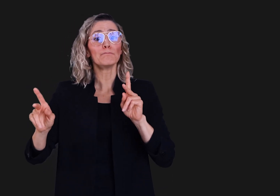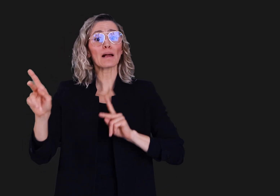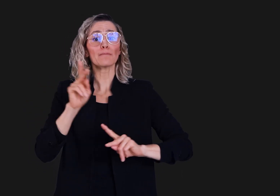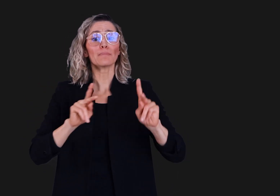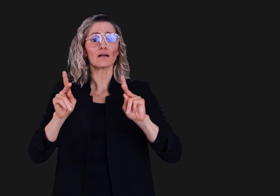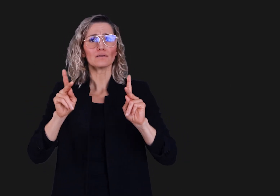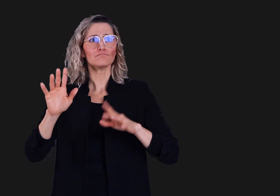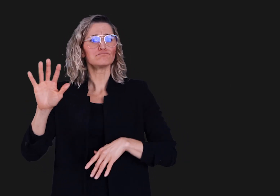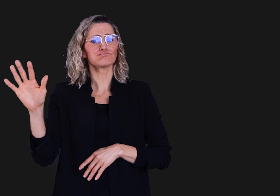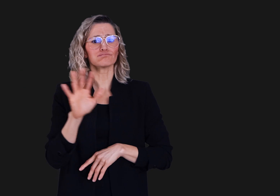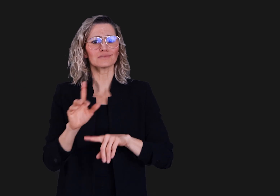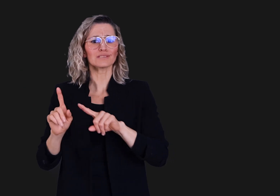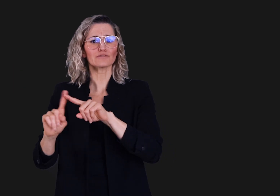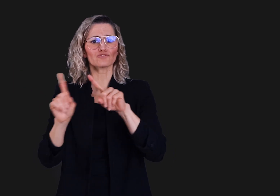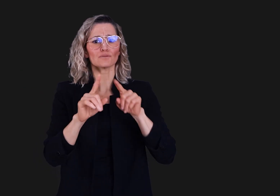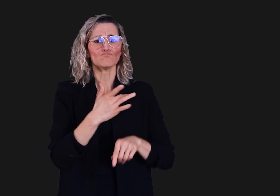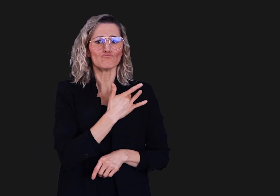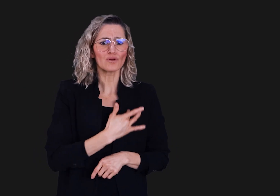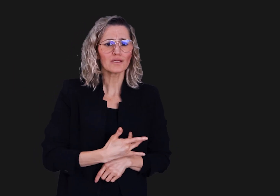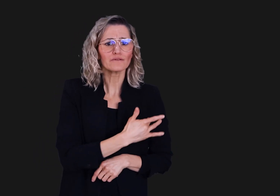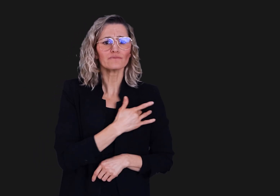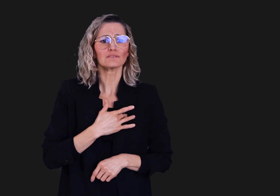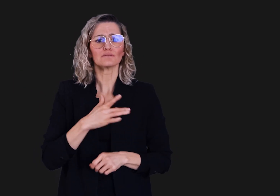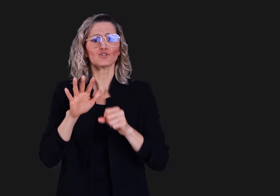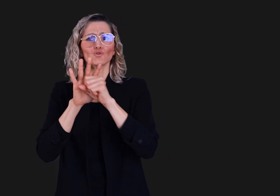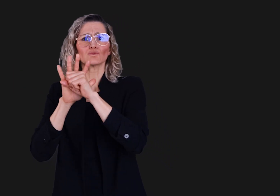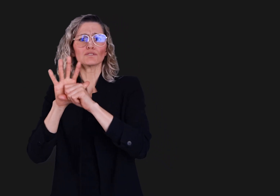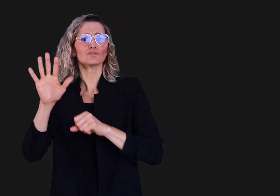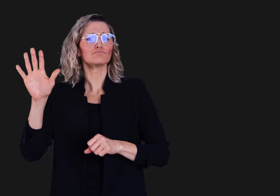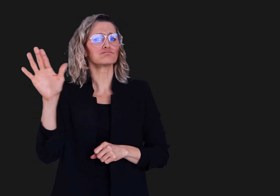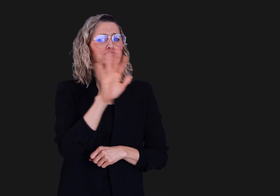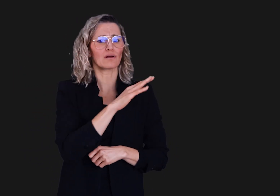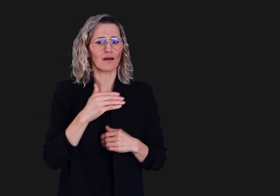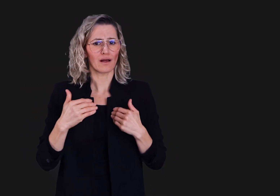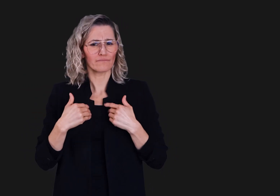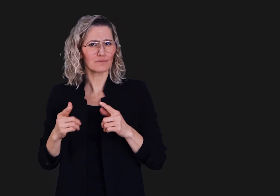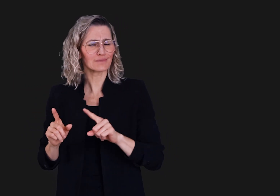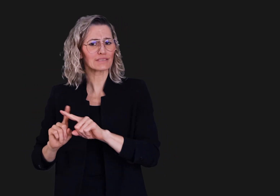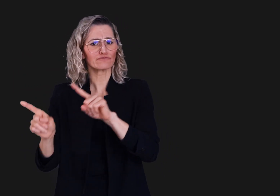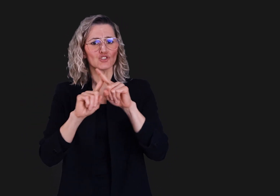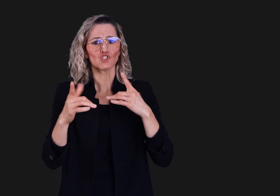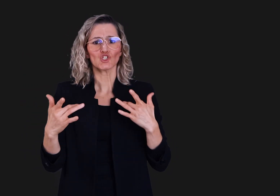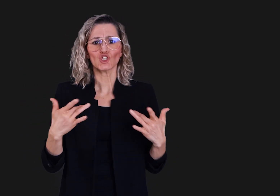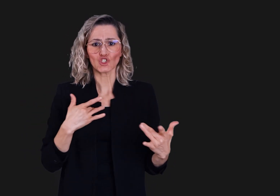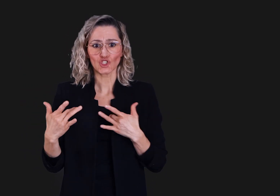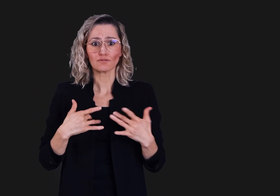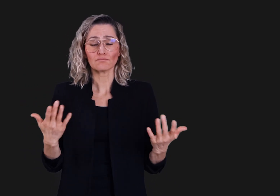People from different provinces and regions have different concerns.